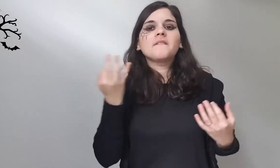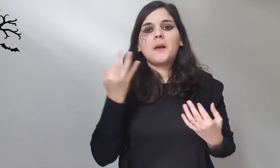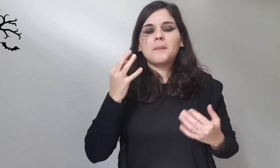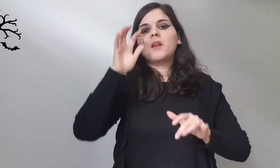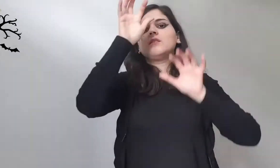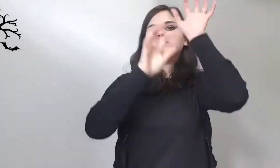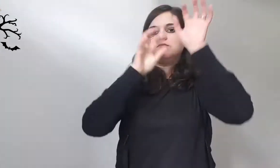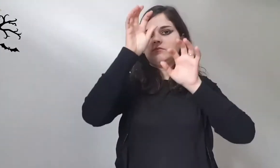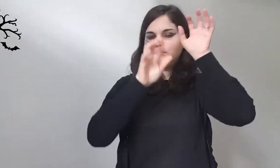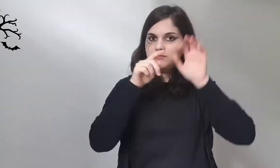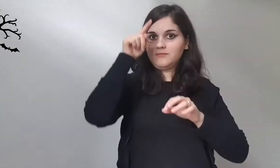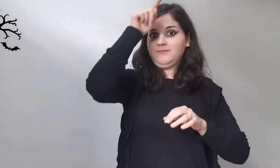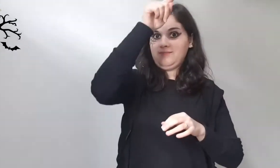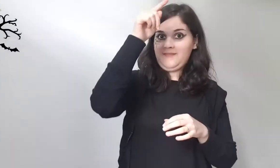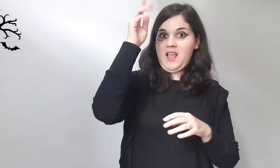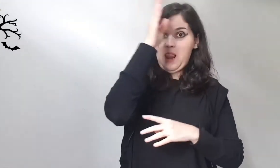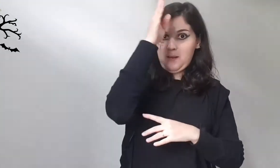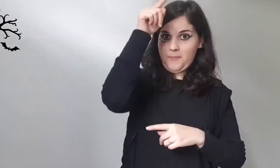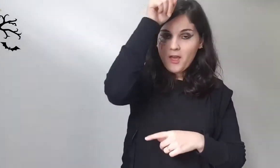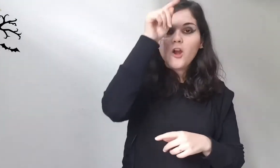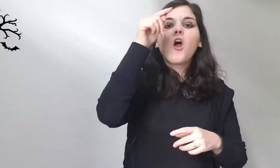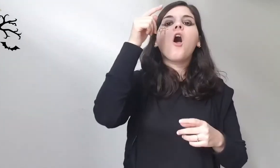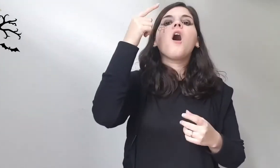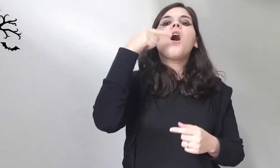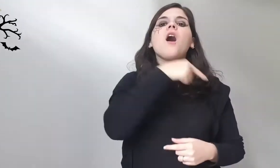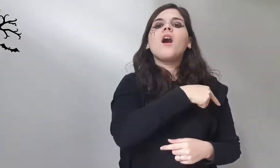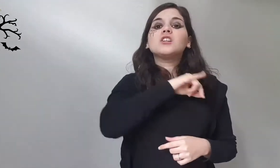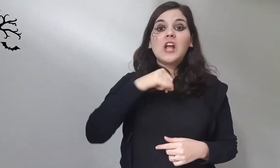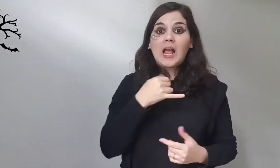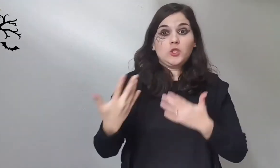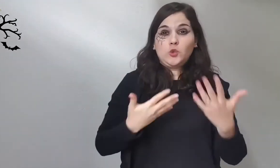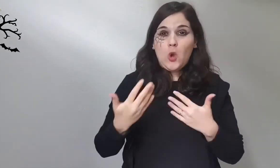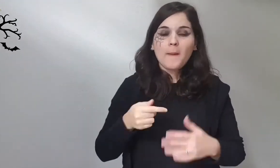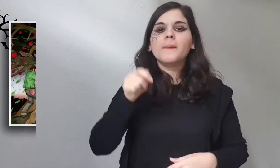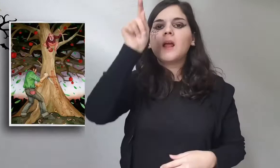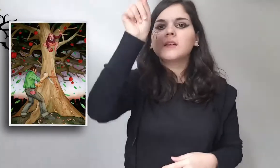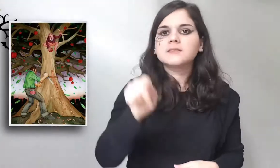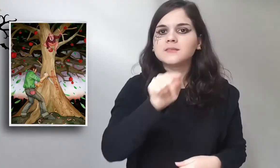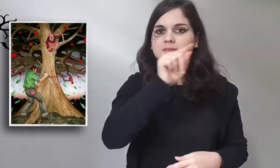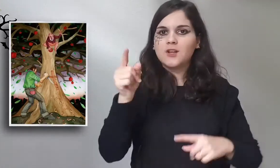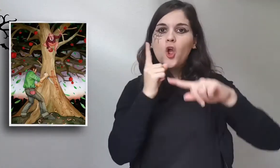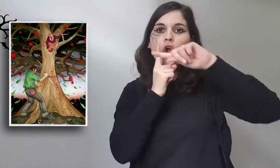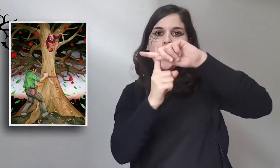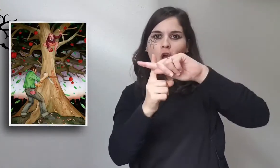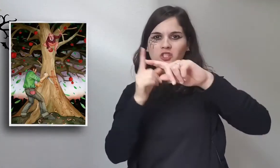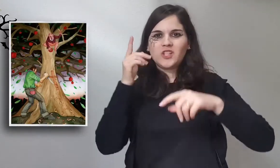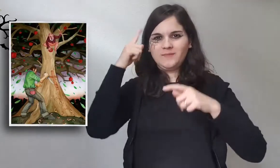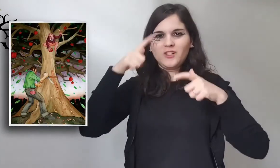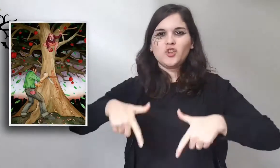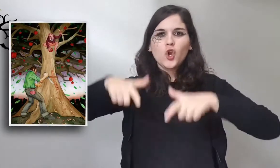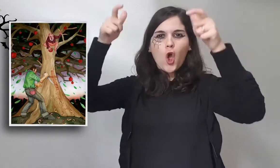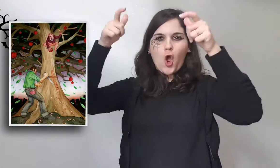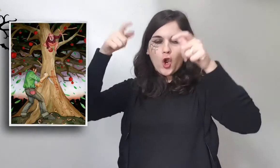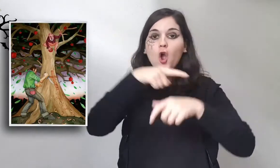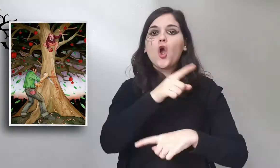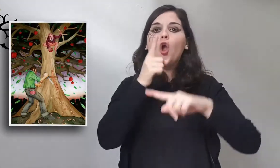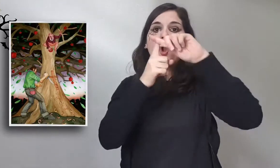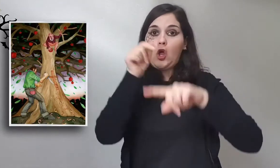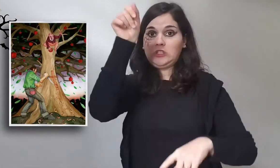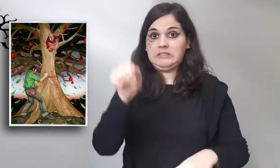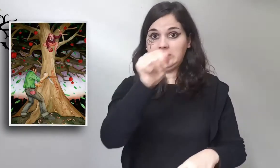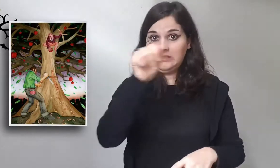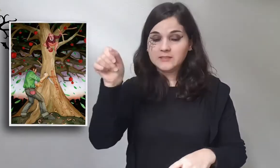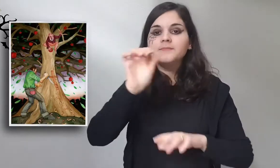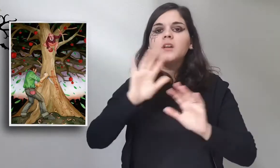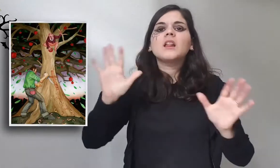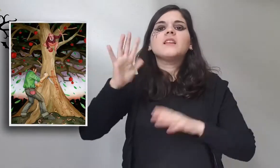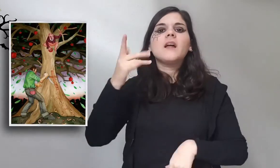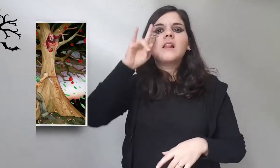Once the devil was on the tree, Jack carved a cross on the trunk